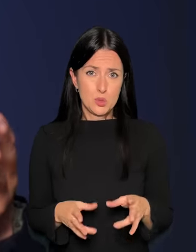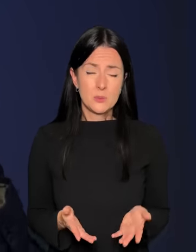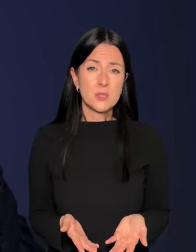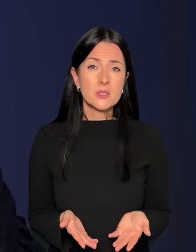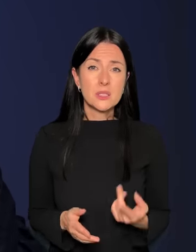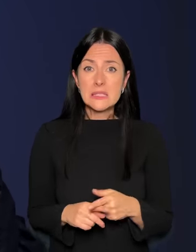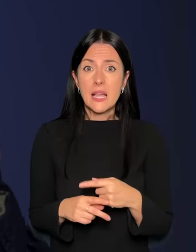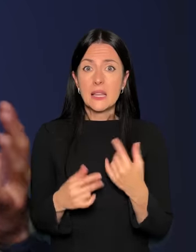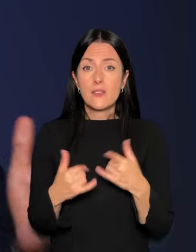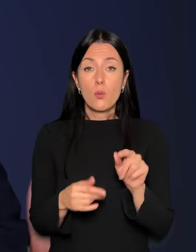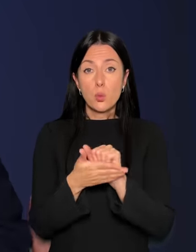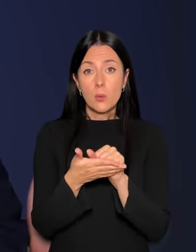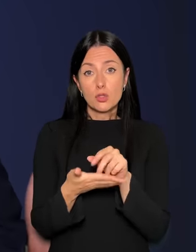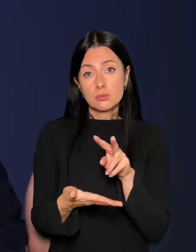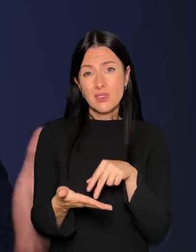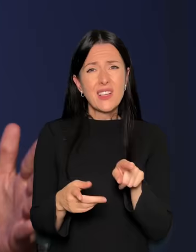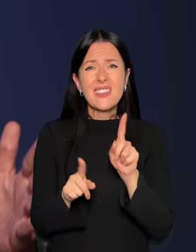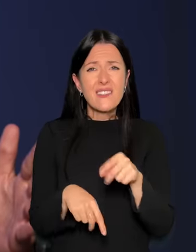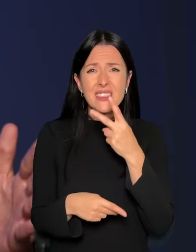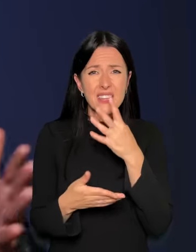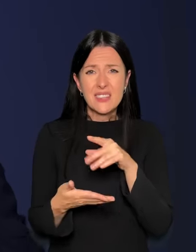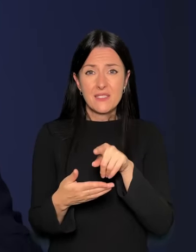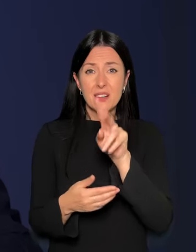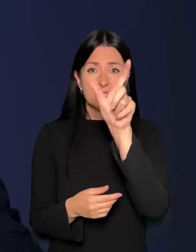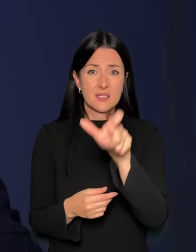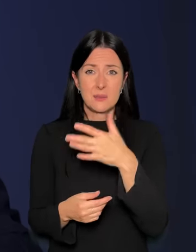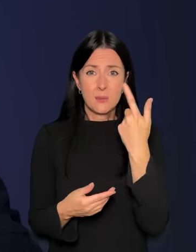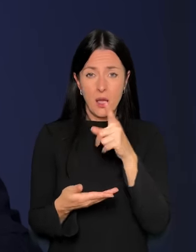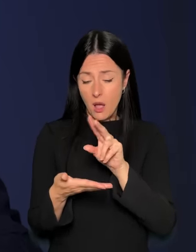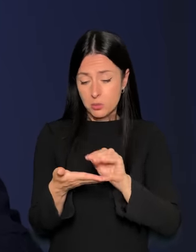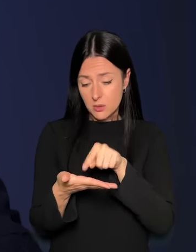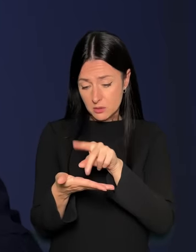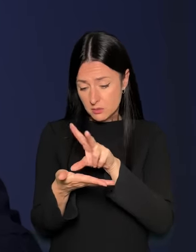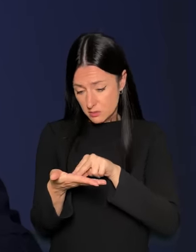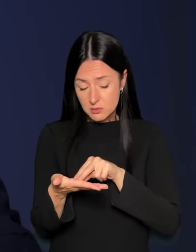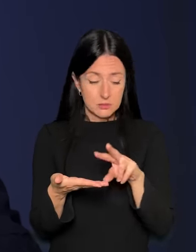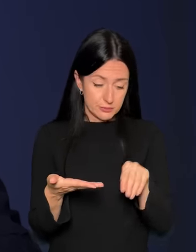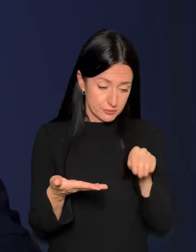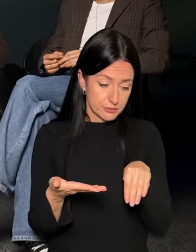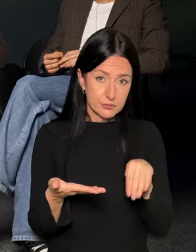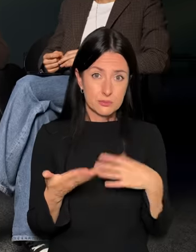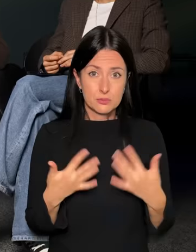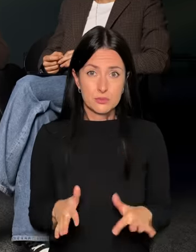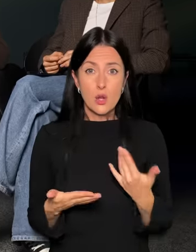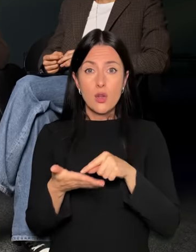They just, it's strange, they copy from a piece of paper, they don't look at you, they copy from one piece of paper to another.